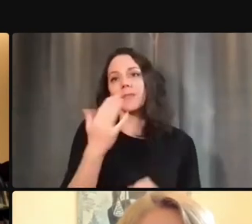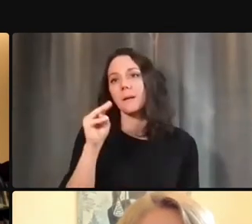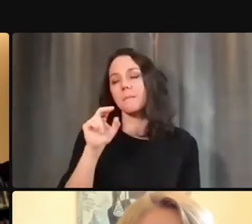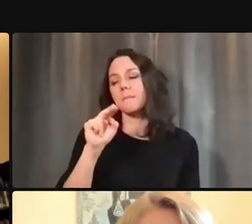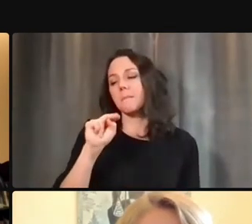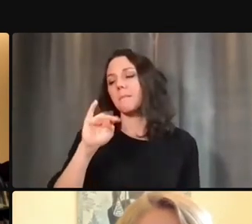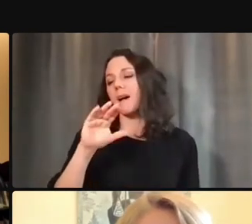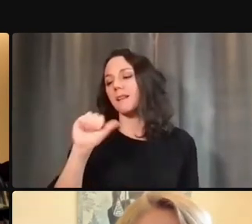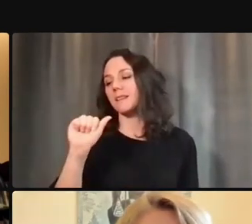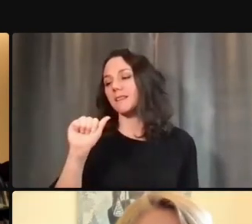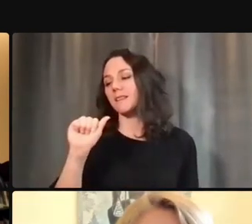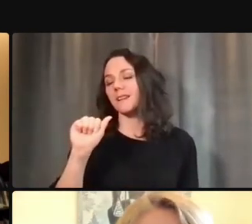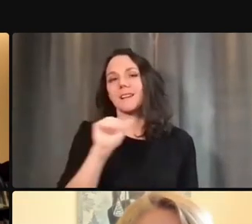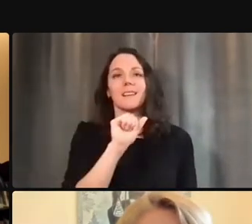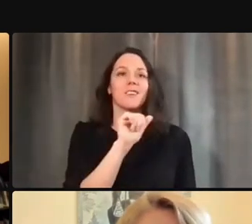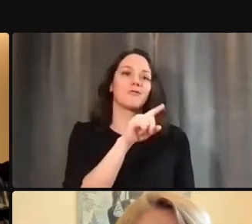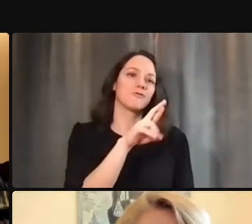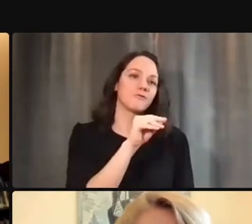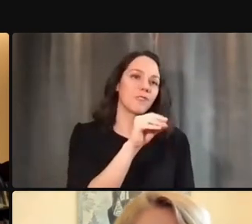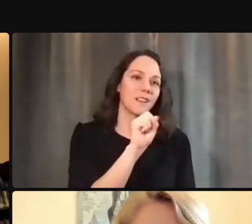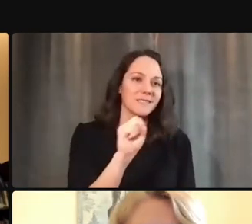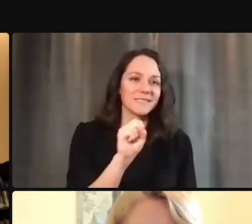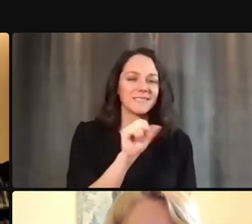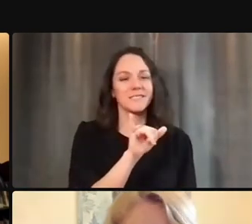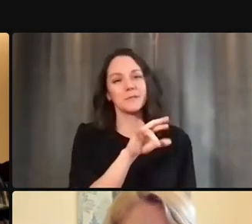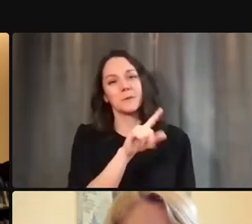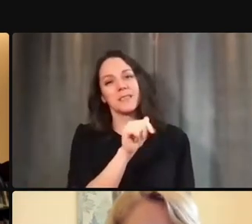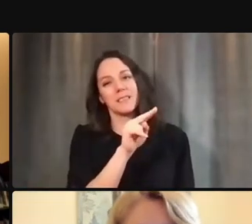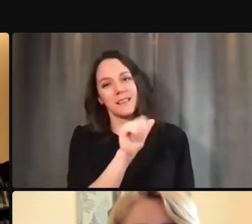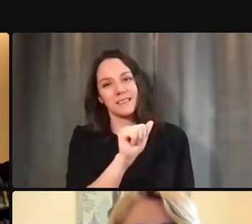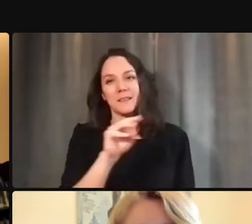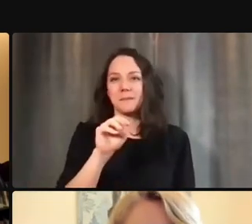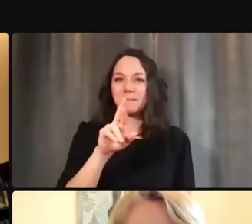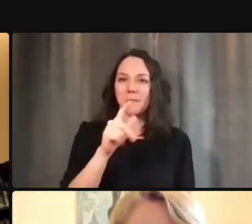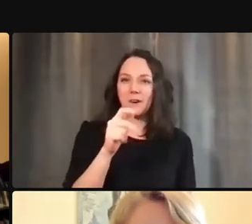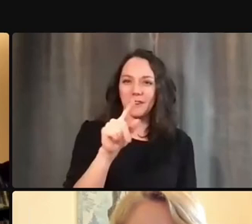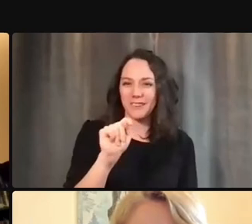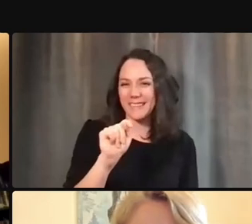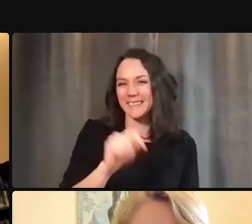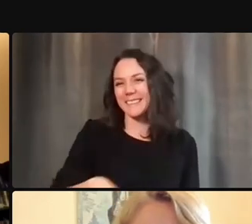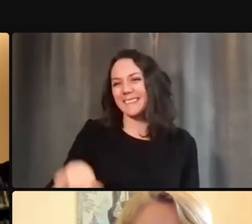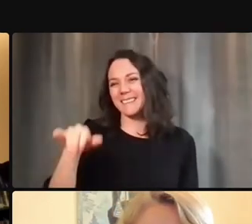Ross lair Yolanda wisher Margaret Murray Trapezo D Mason,